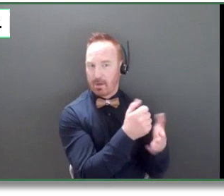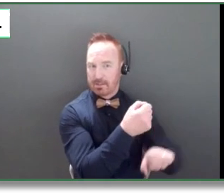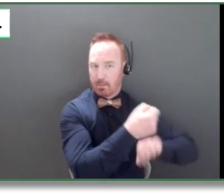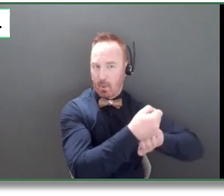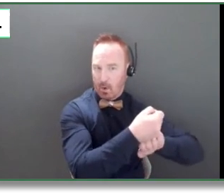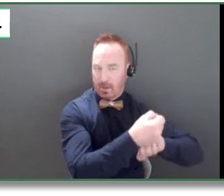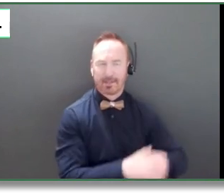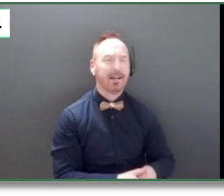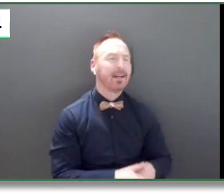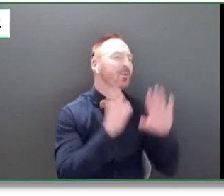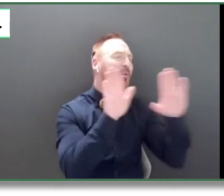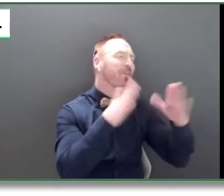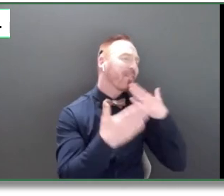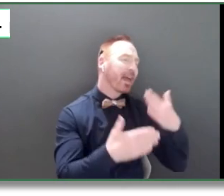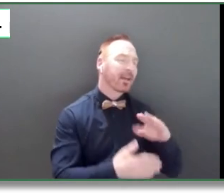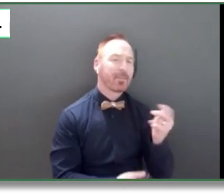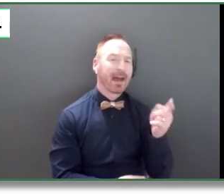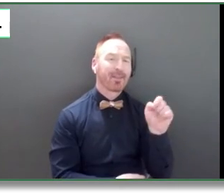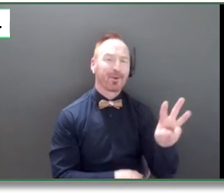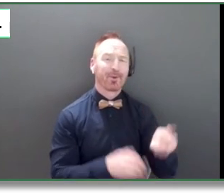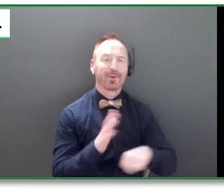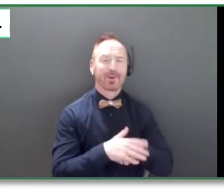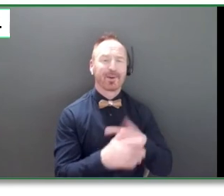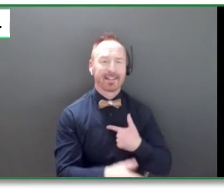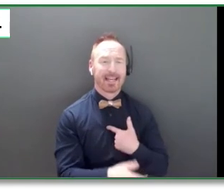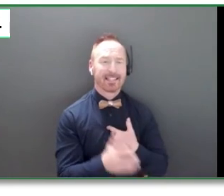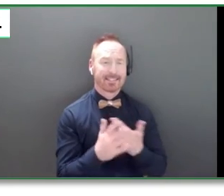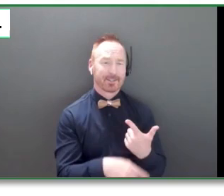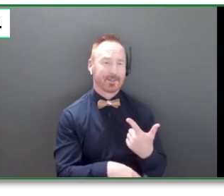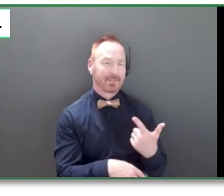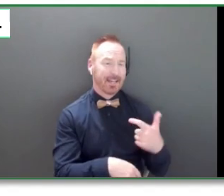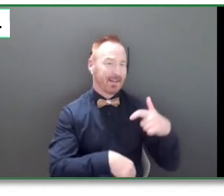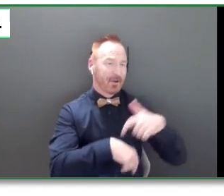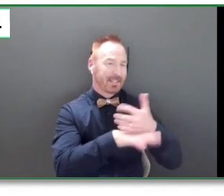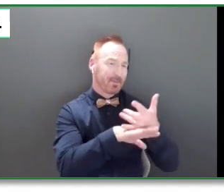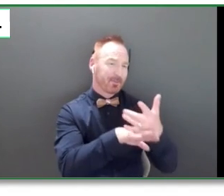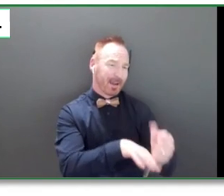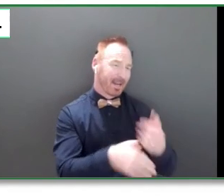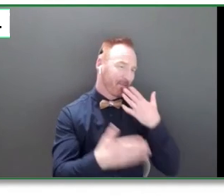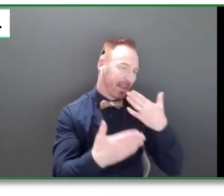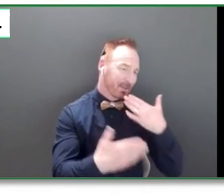think that's all we have time for today. Thank you so much.